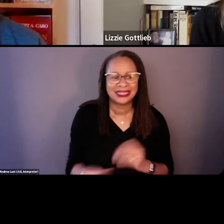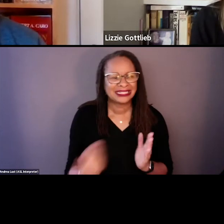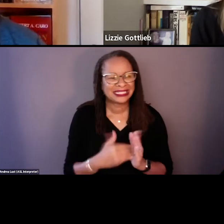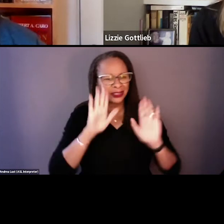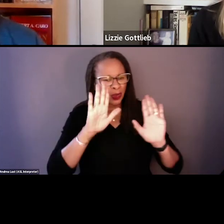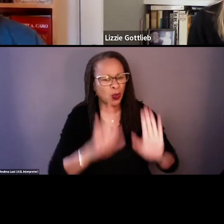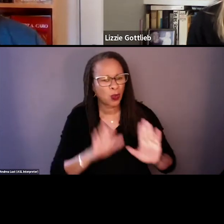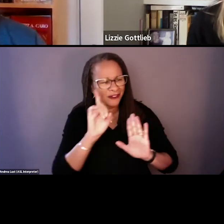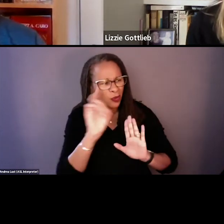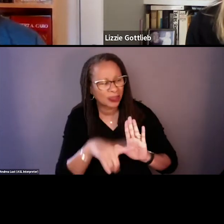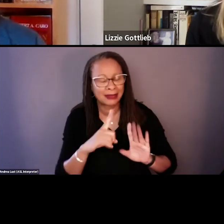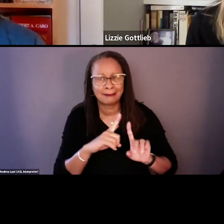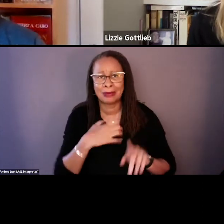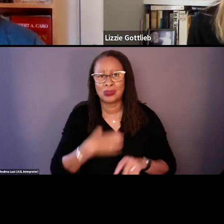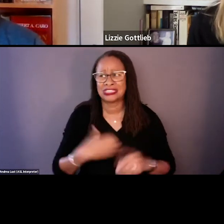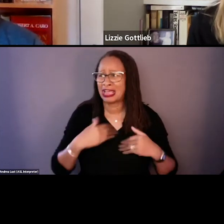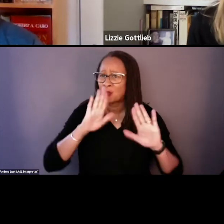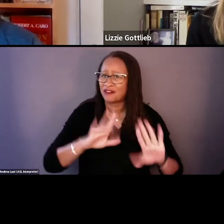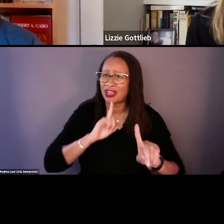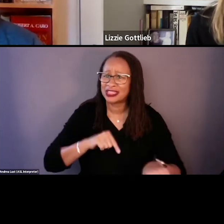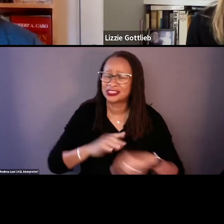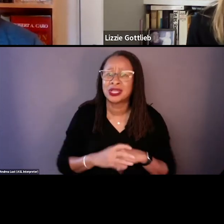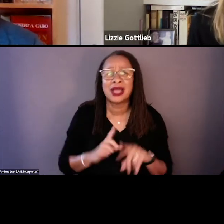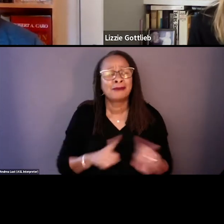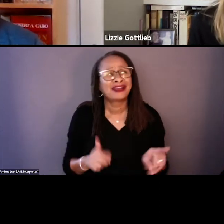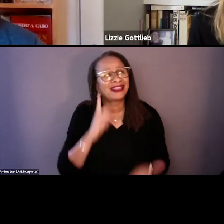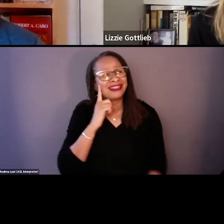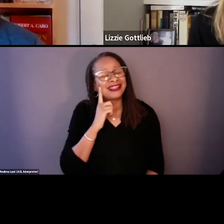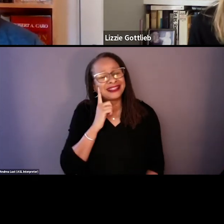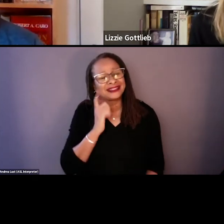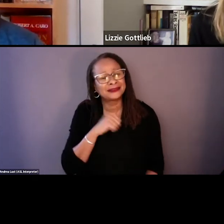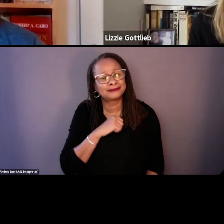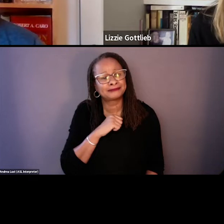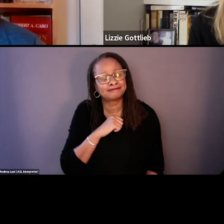Again, it's a great question, and I wish I had a great answer for it. But it was really, I think I-